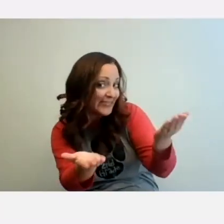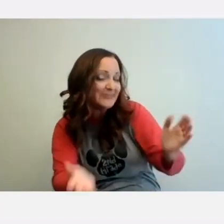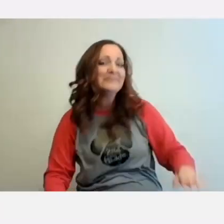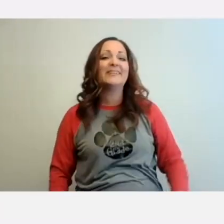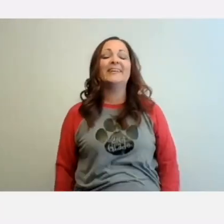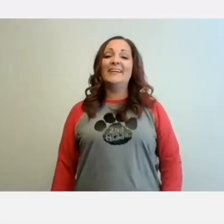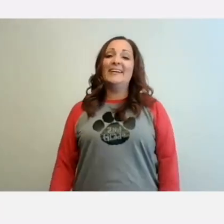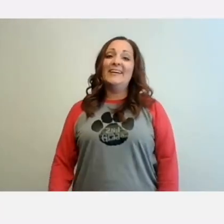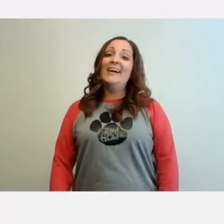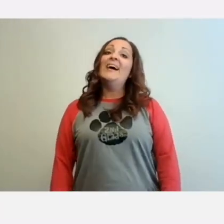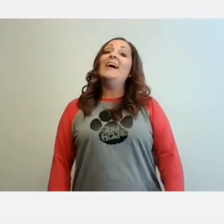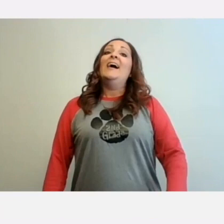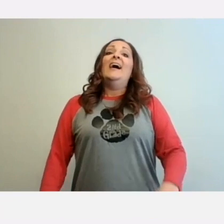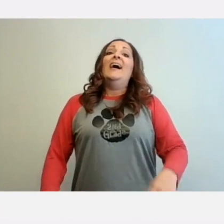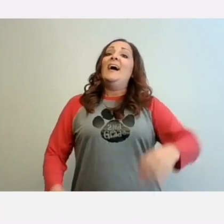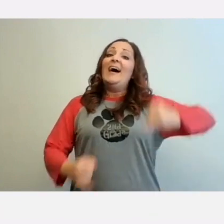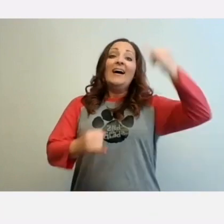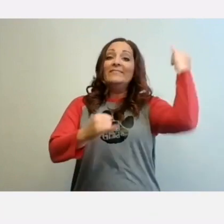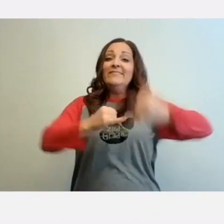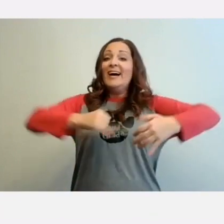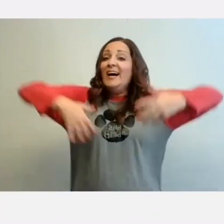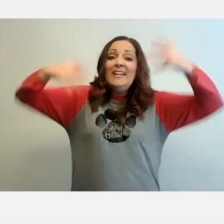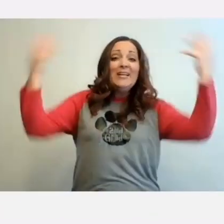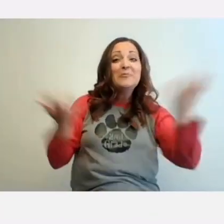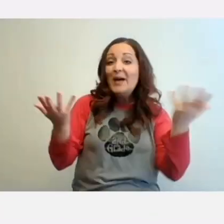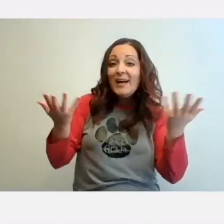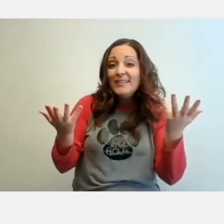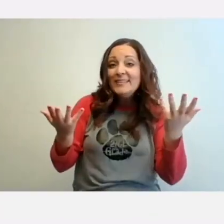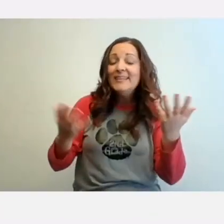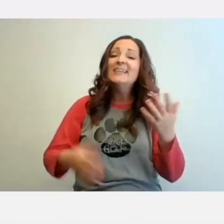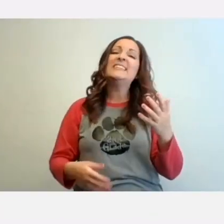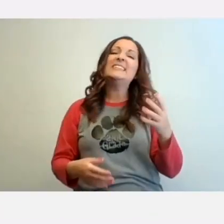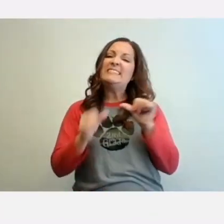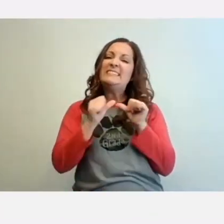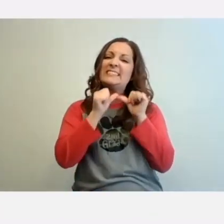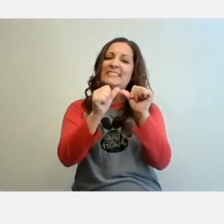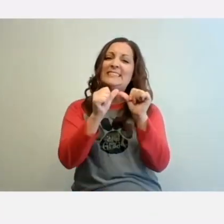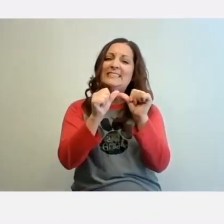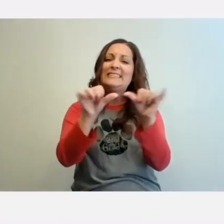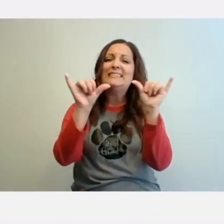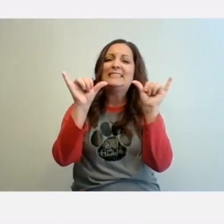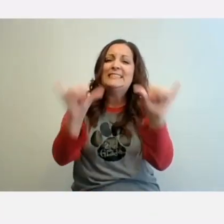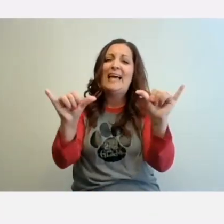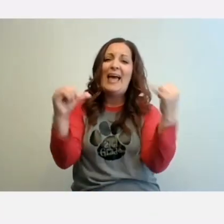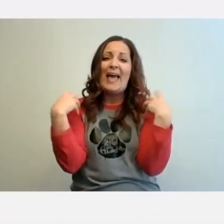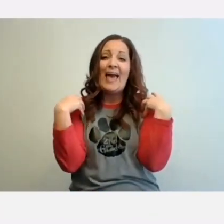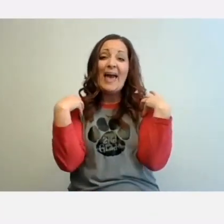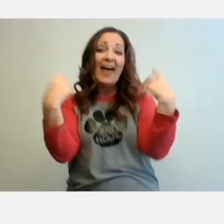to incorporate them in our teaching model, so thanks to Rene.